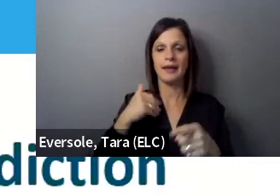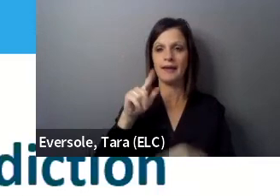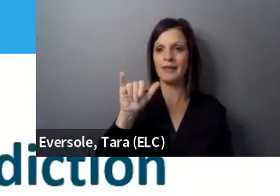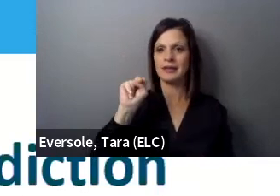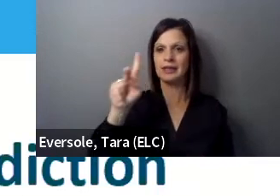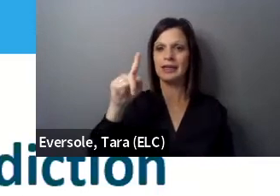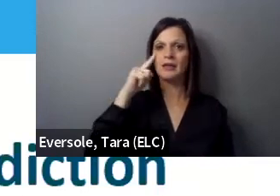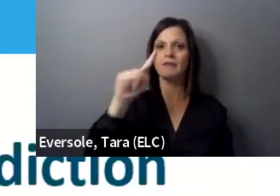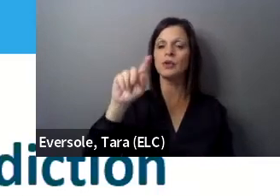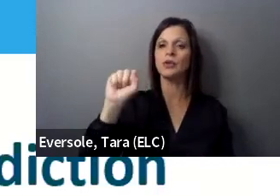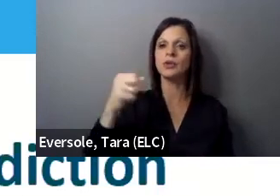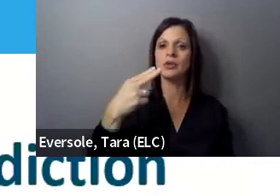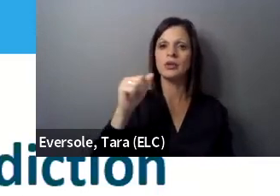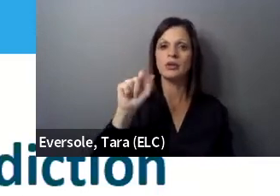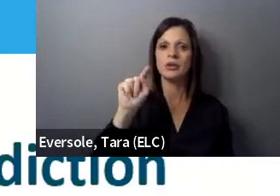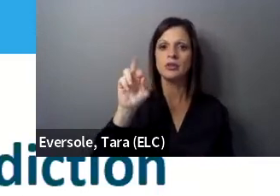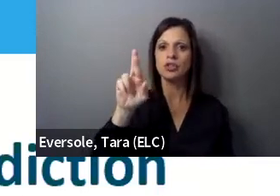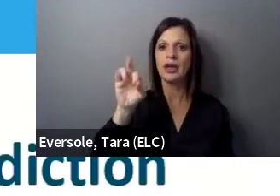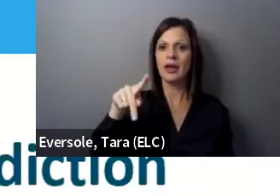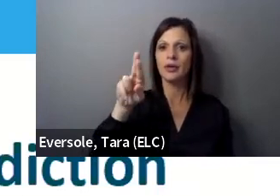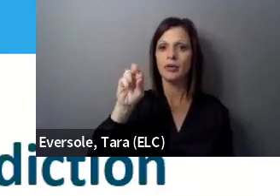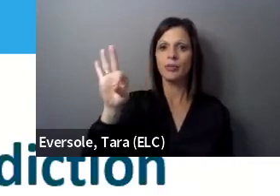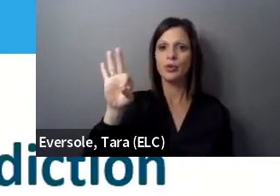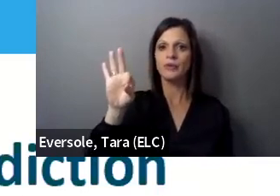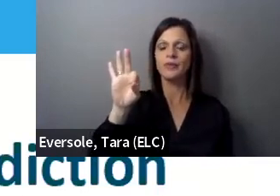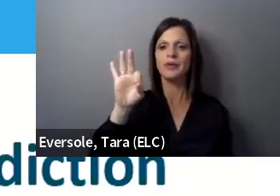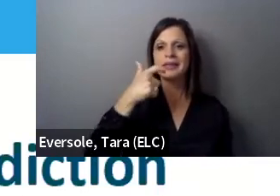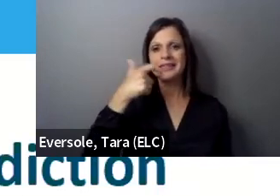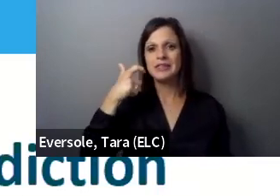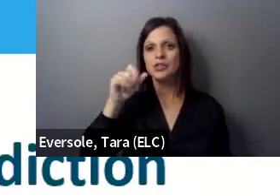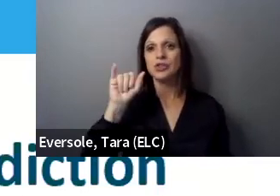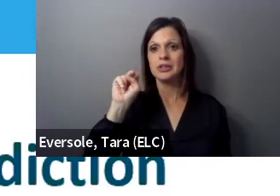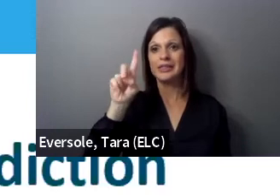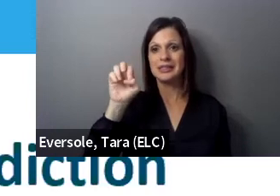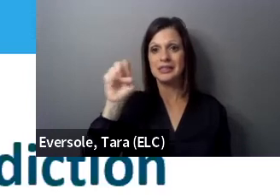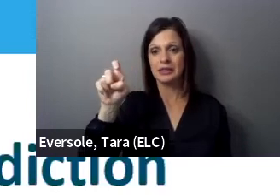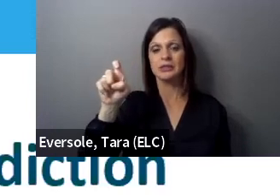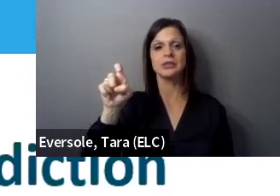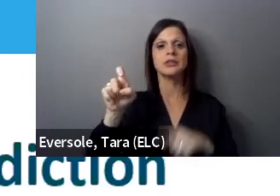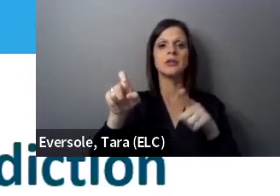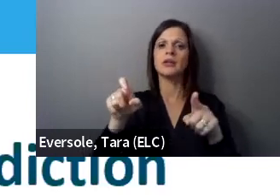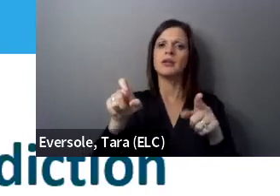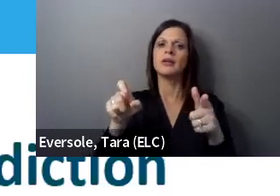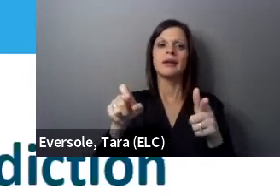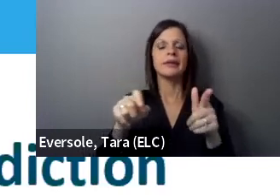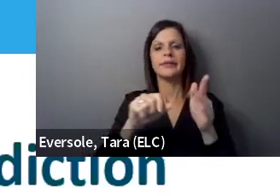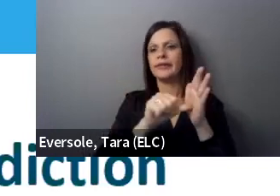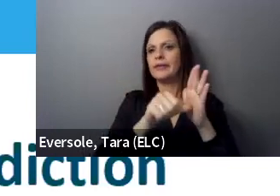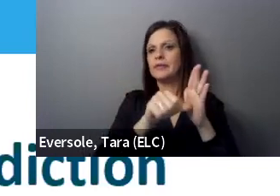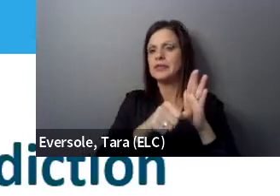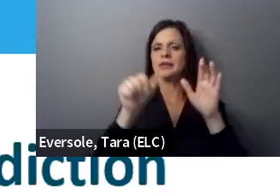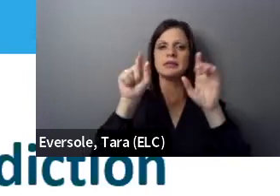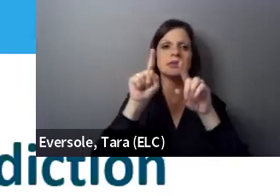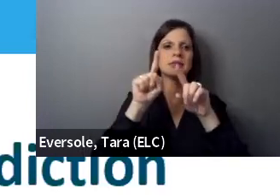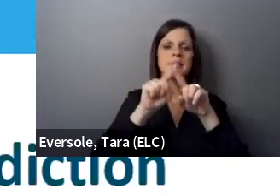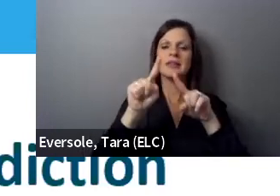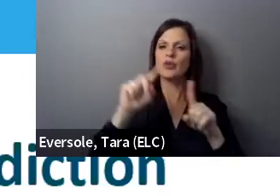and this again is an incredible tool highlighting the different perceptions held by public